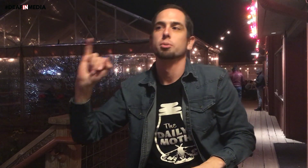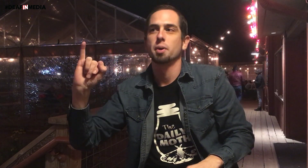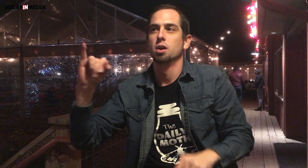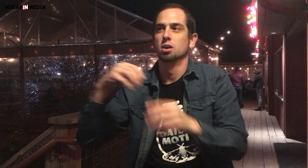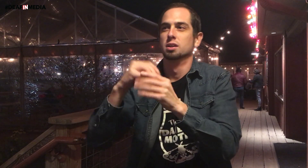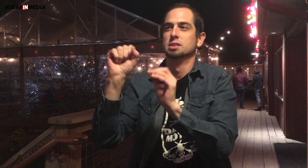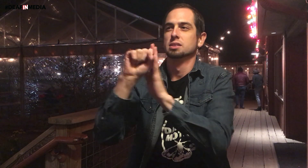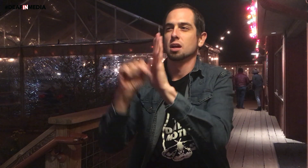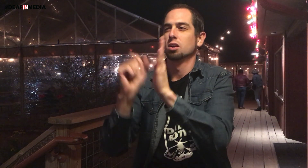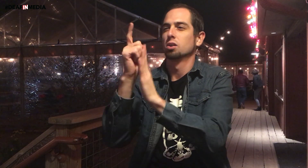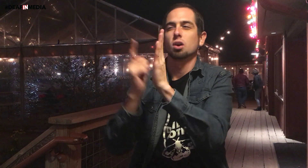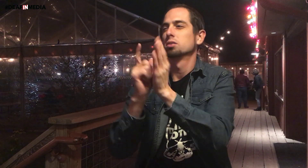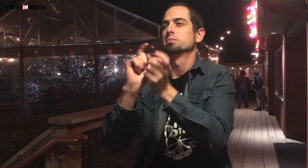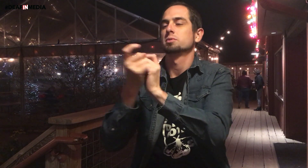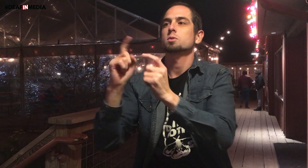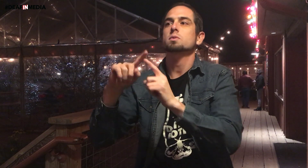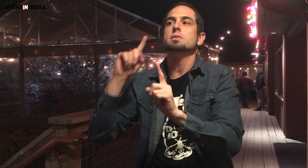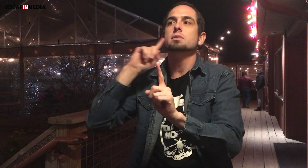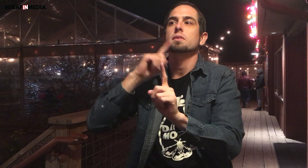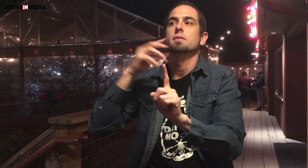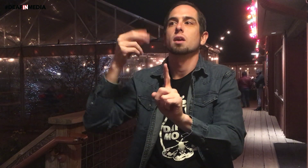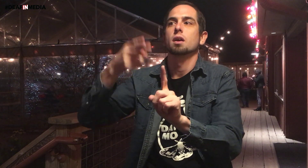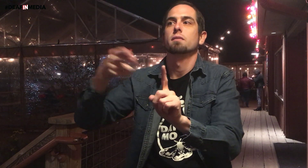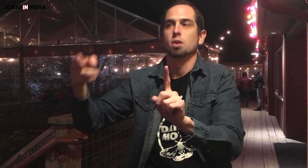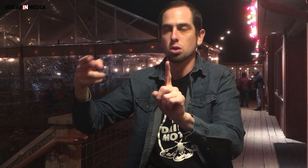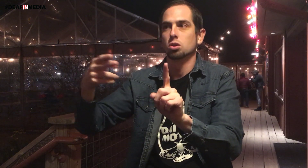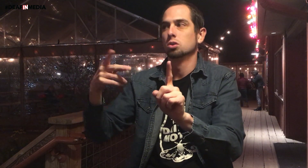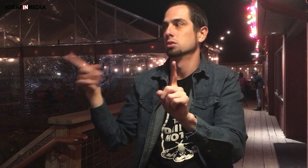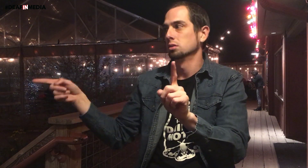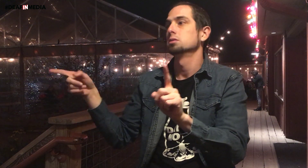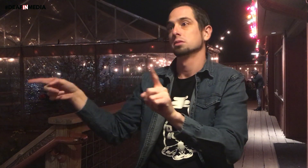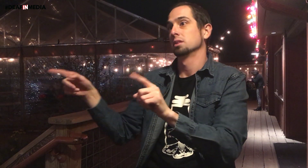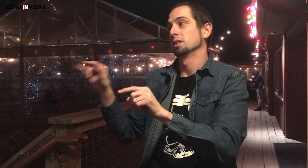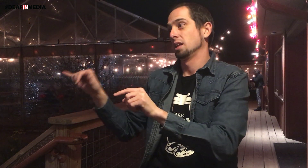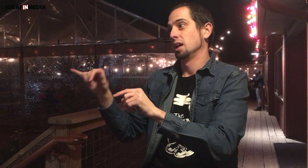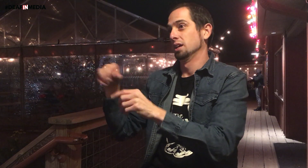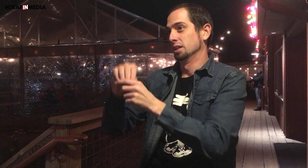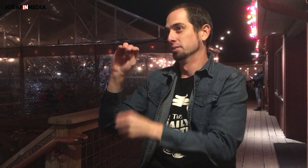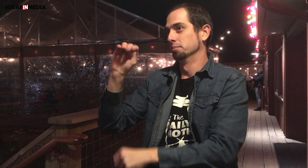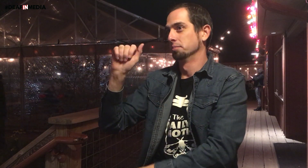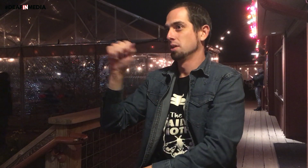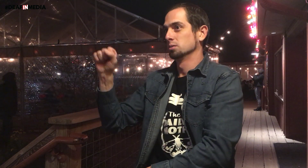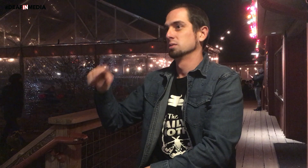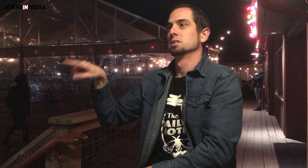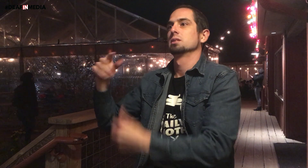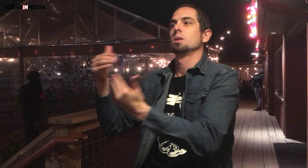terminology of hearing impaired to Deaf and hard of hearing in some states and in Massachusetts,